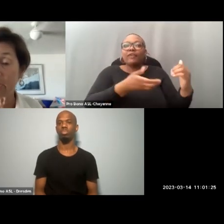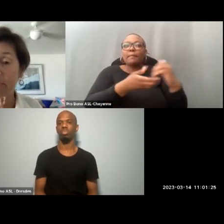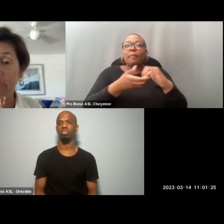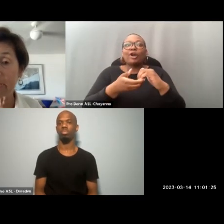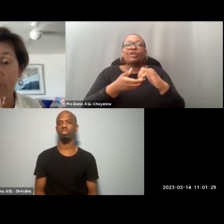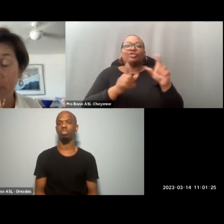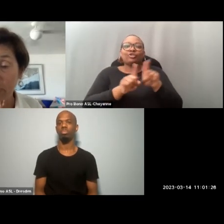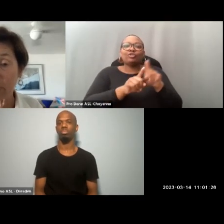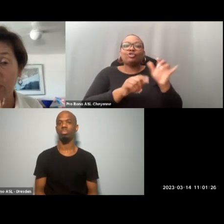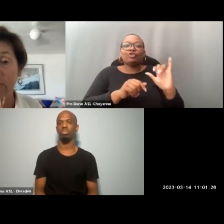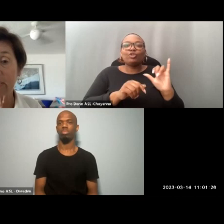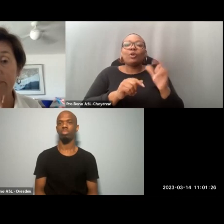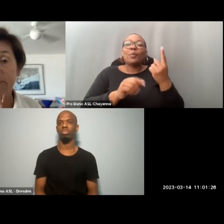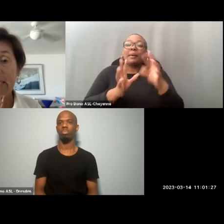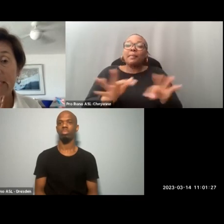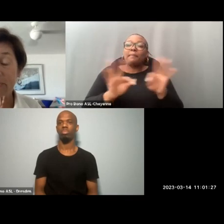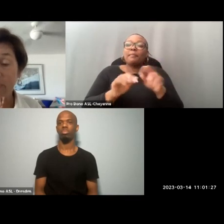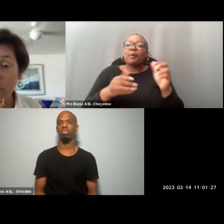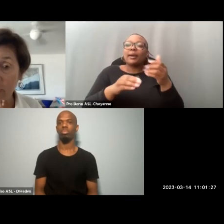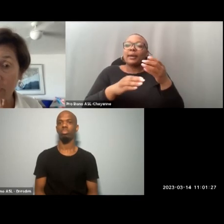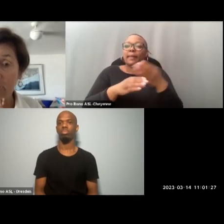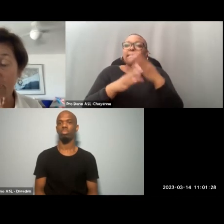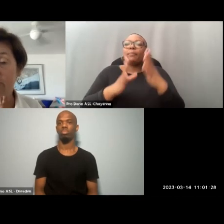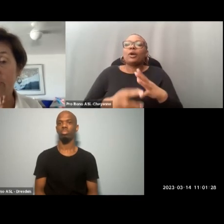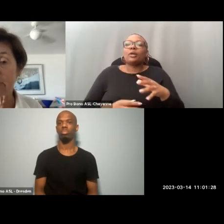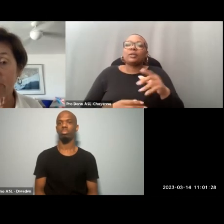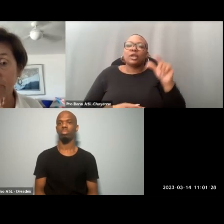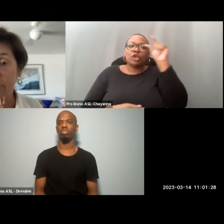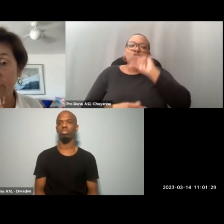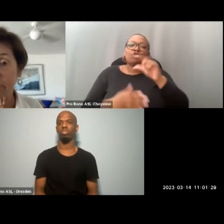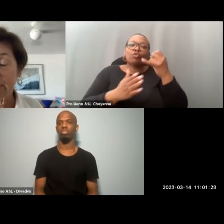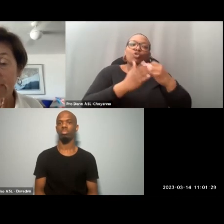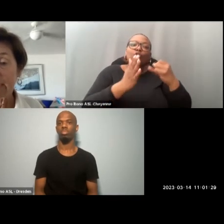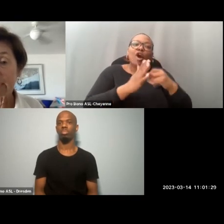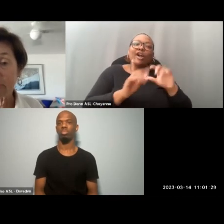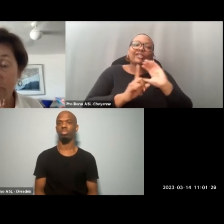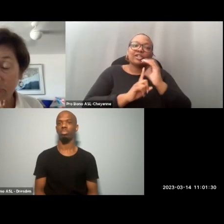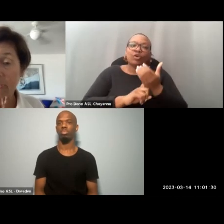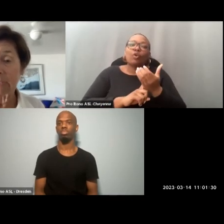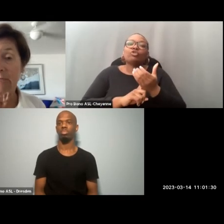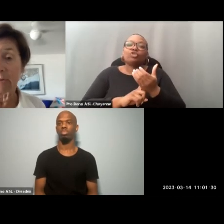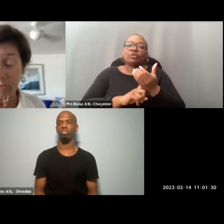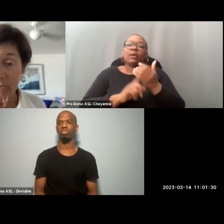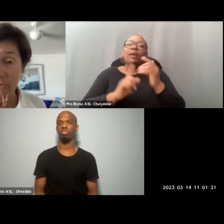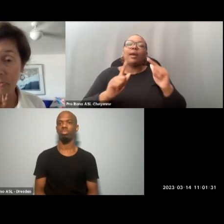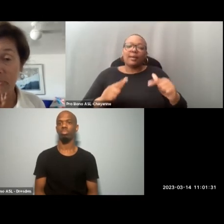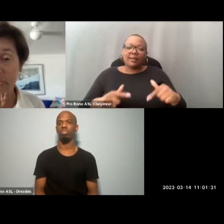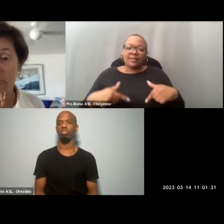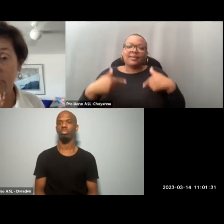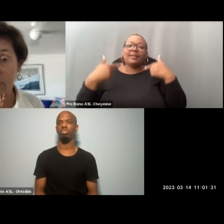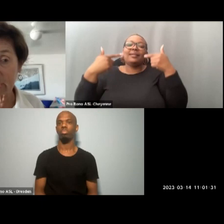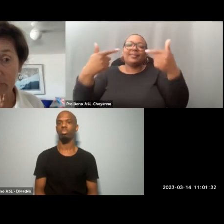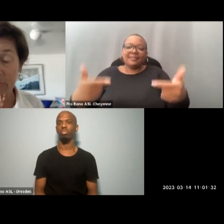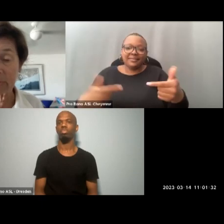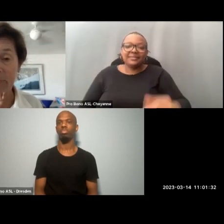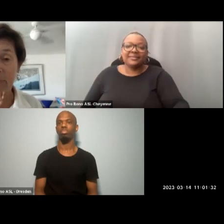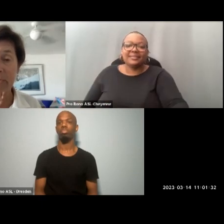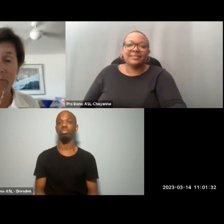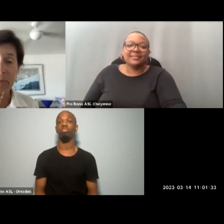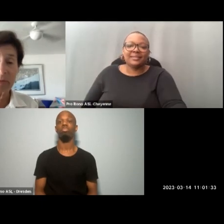One very important one is Google Arts and Culture. Google Arts and Culture, which is their nonprofit branch,